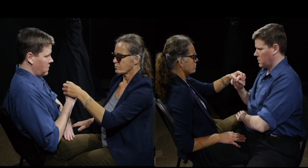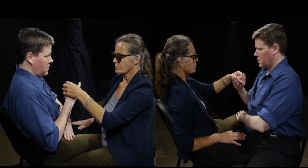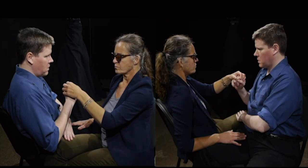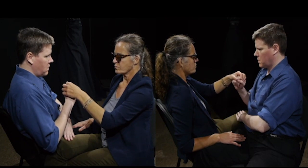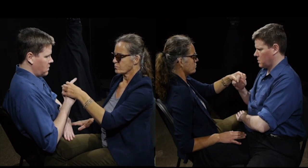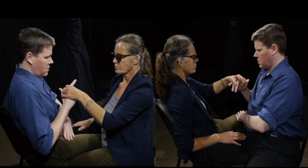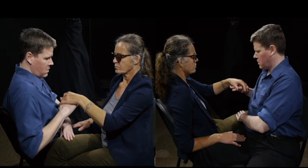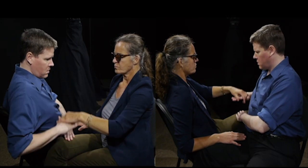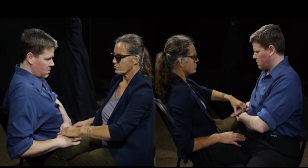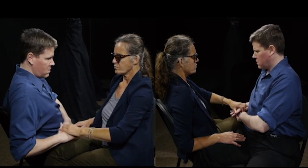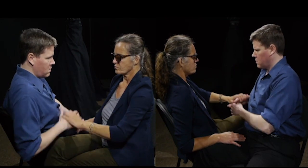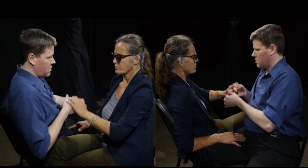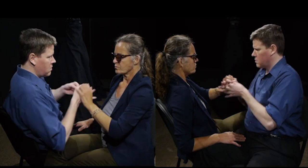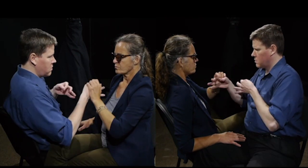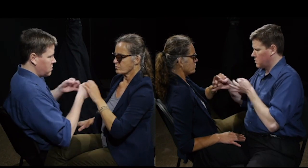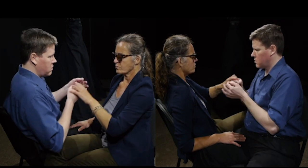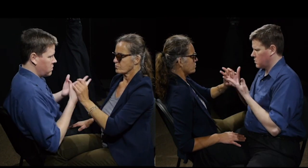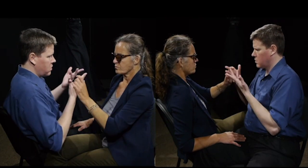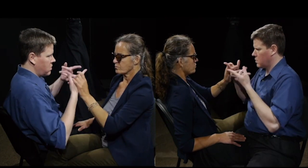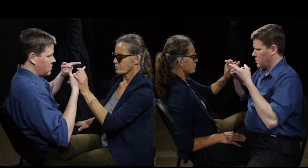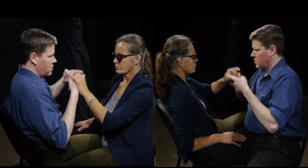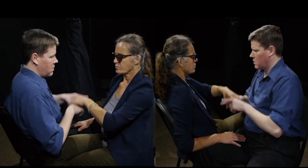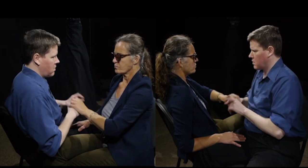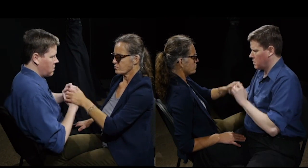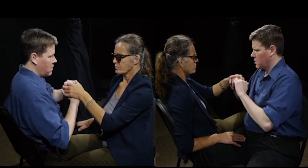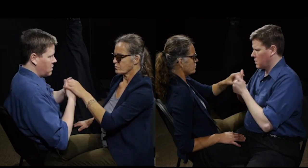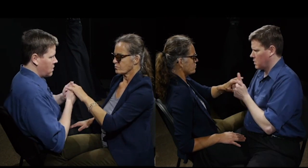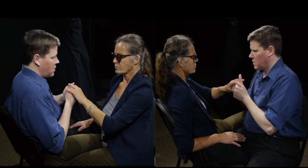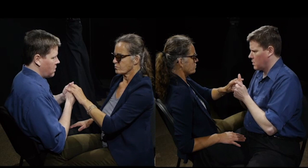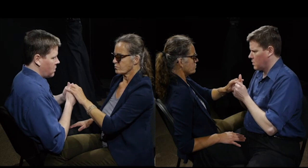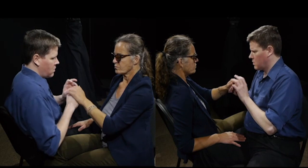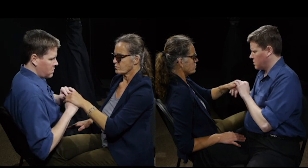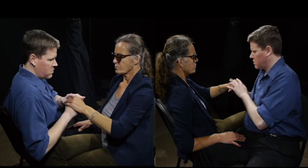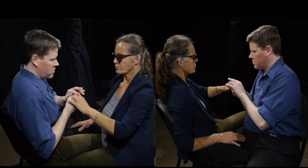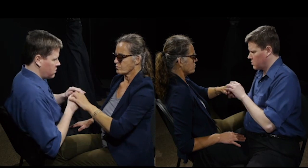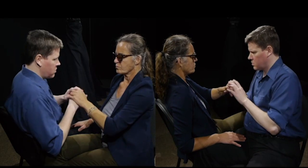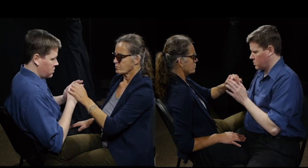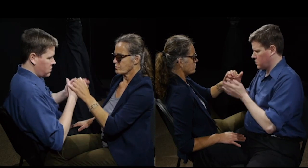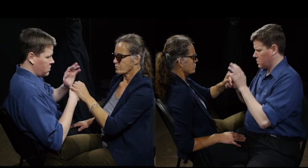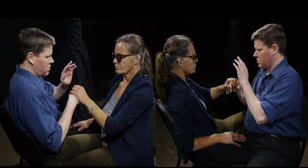[John] Signs in the spatial lexicon are those that describe events and actions